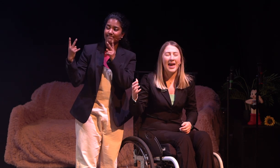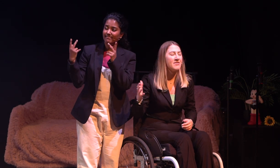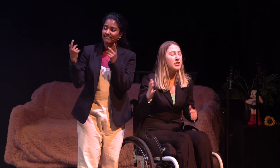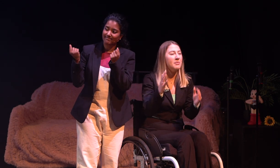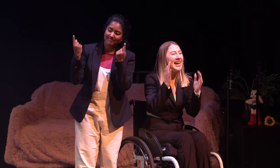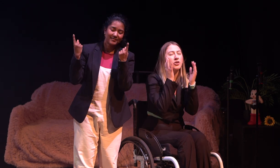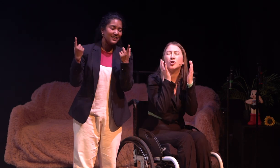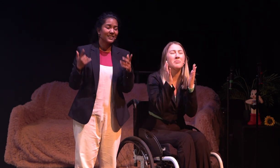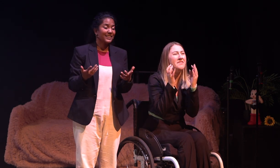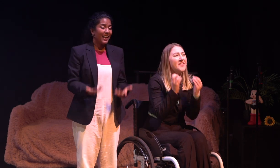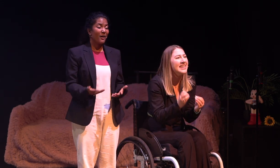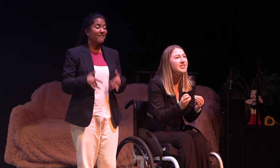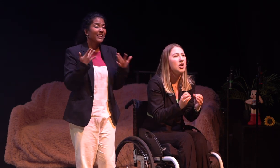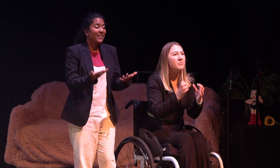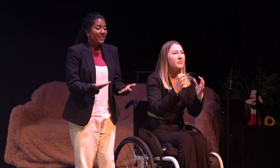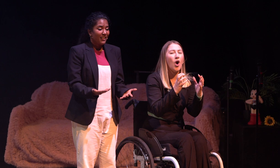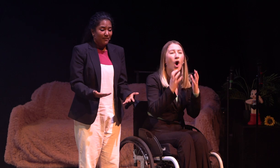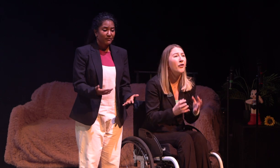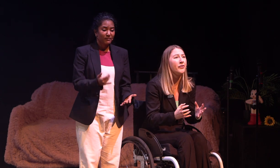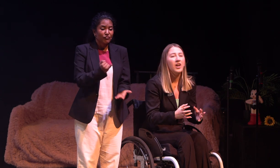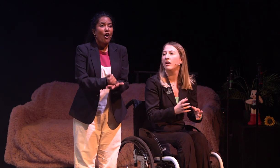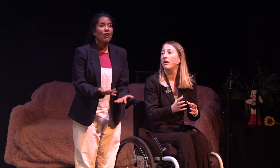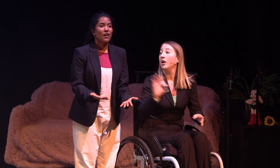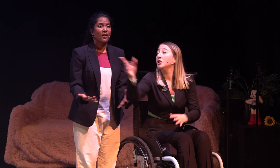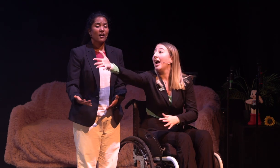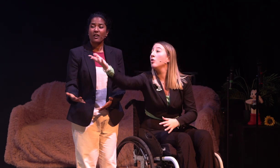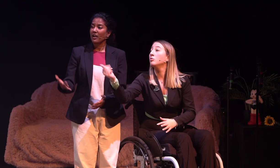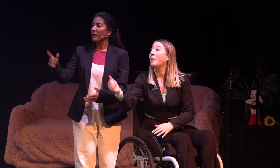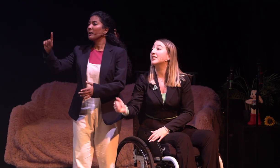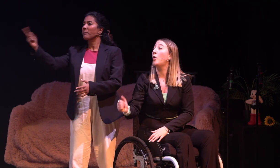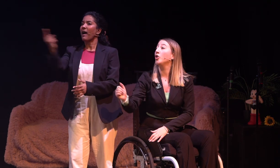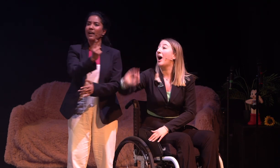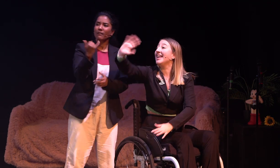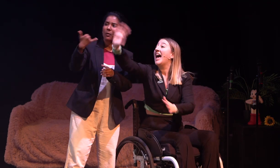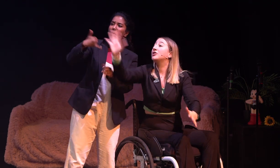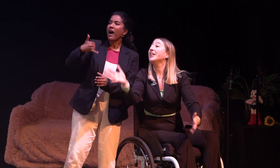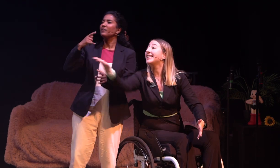painful smile and something feels off. Jacko comes back to pour the wine. I tried to catch his eye but he can't even look at me and I feel like a prick.